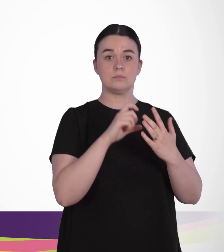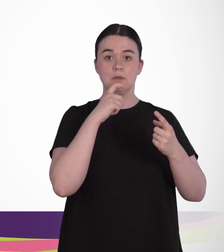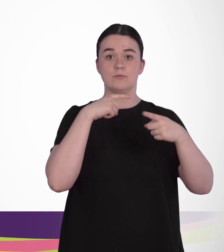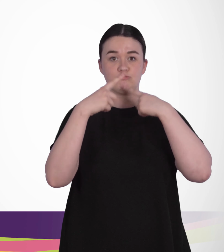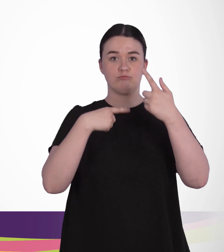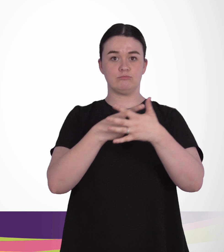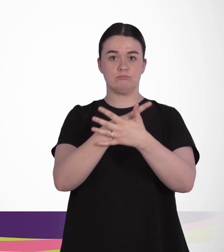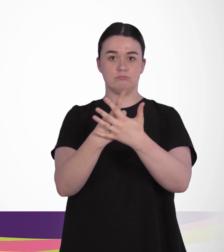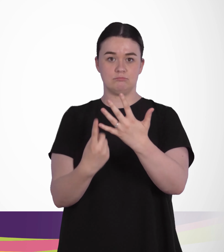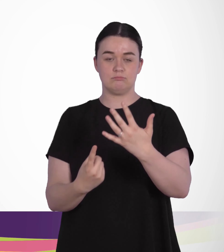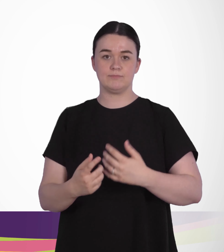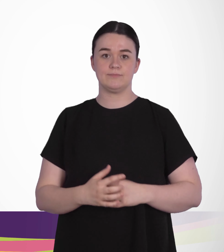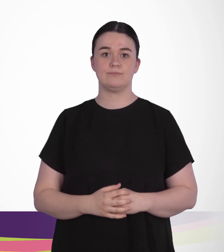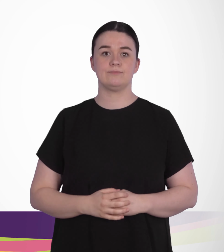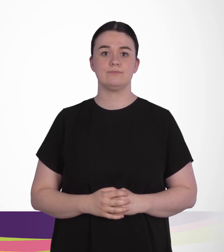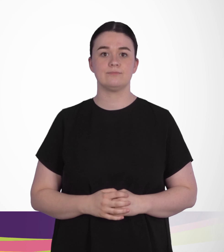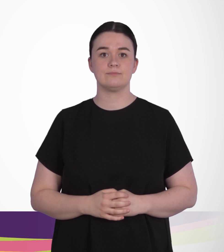expanded on in the following sections: